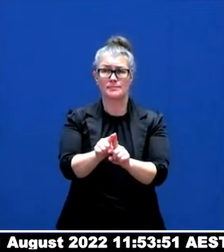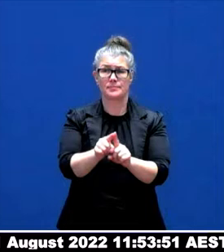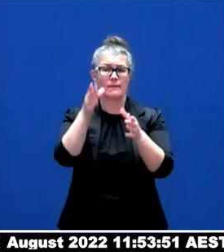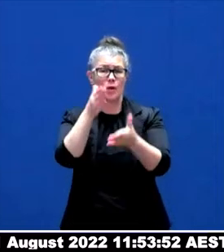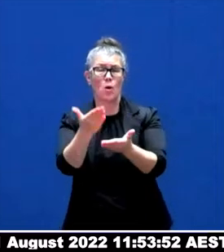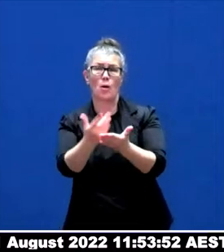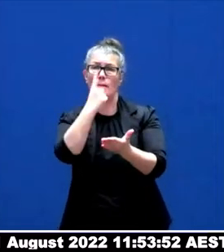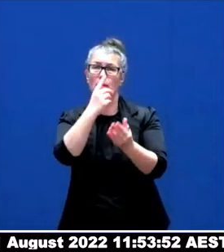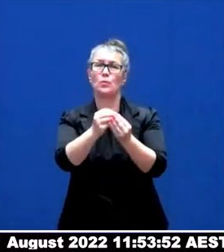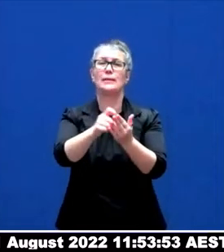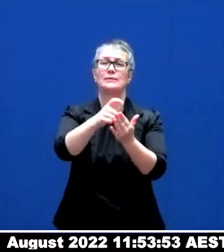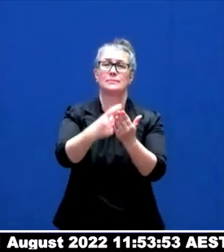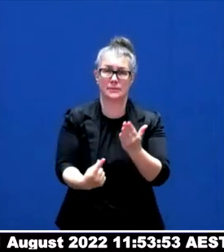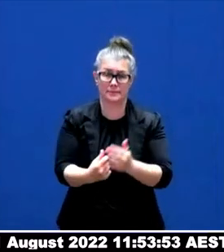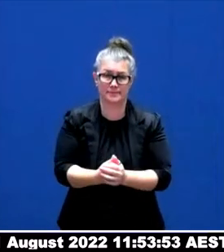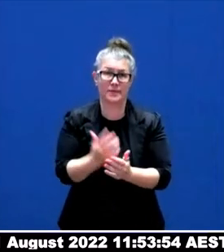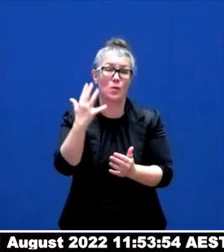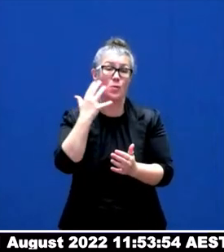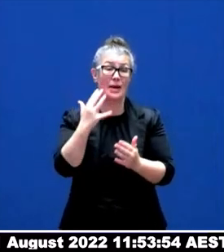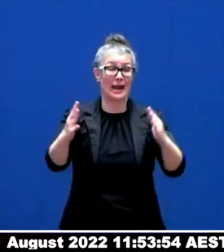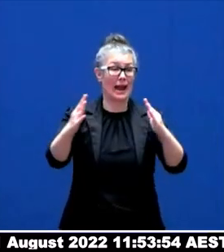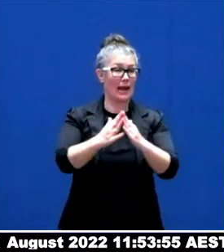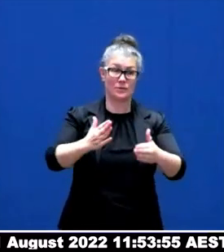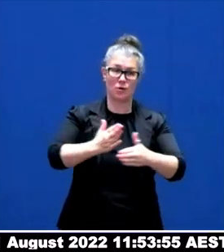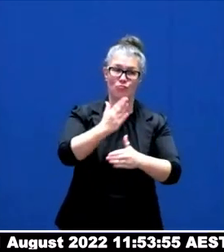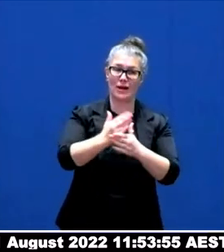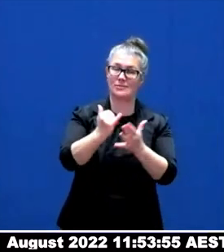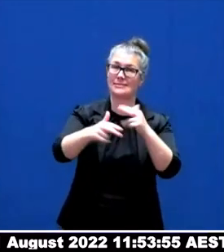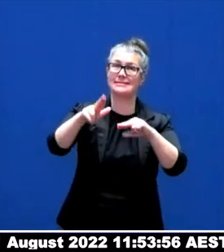with disability for when Housing Operations staff are supporting clients.